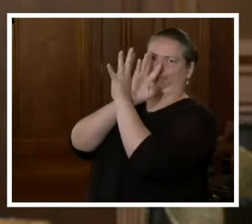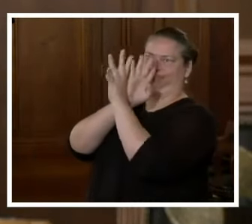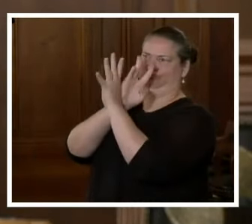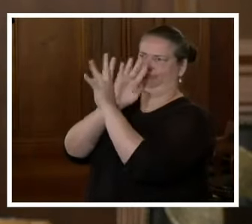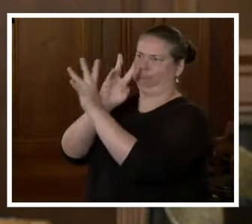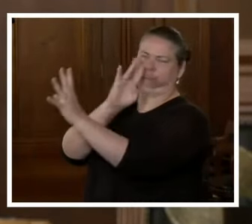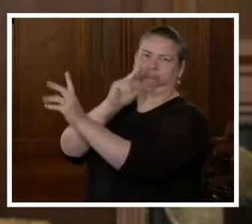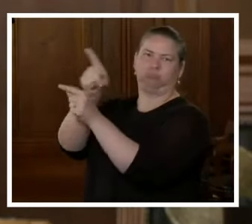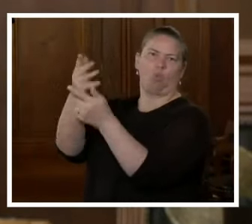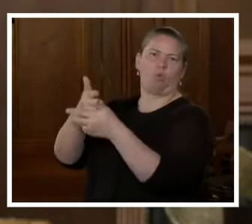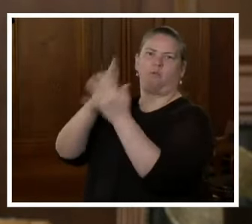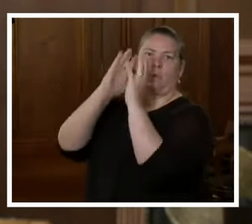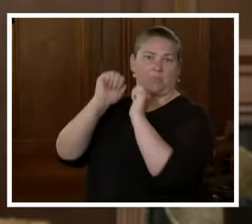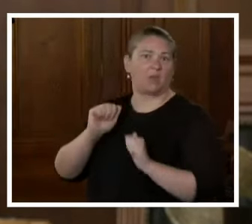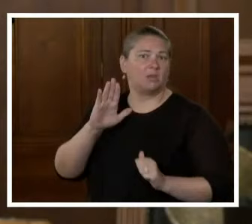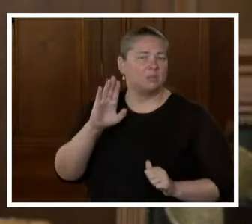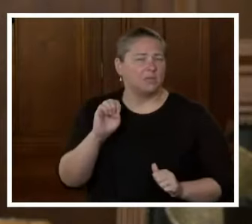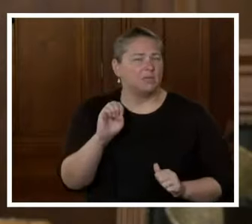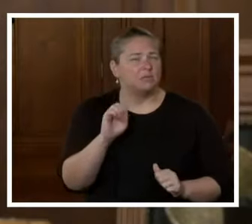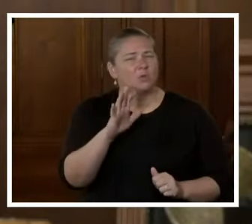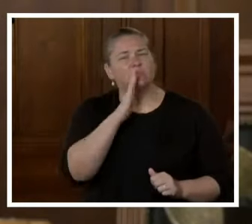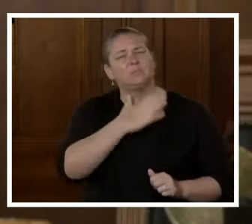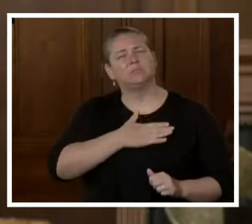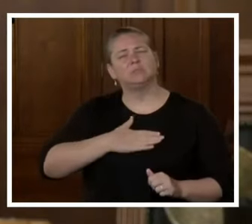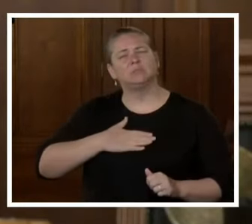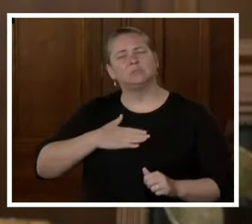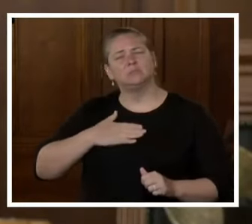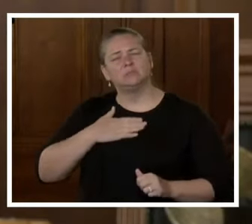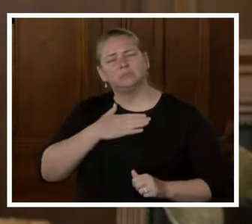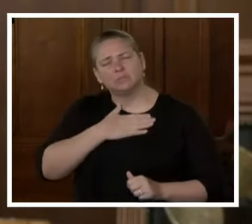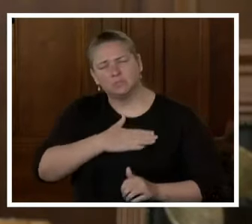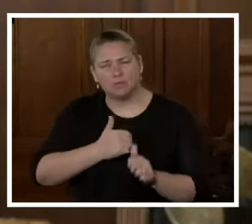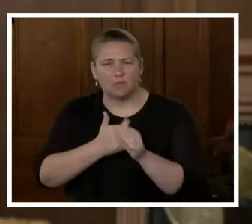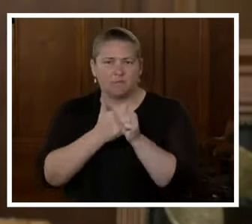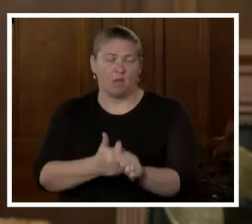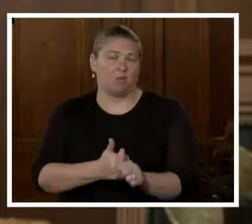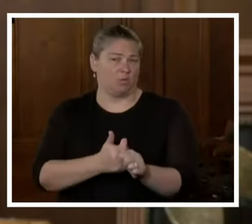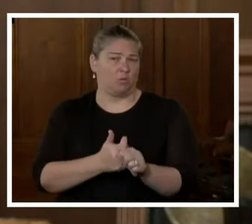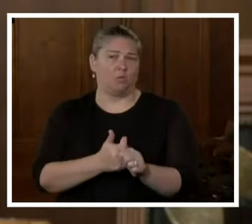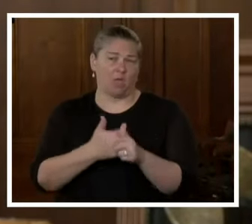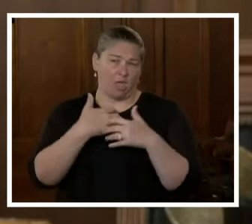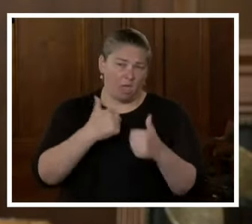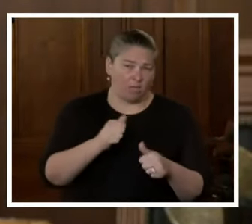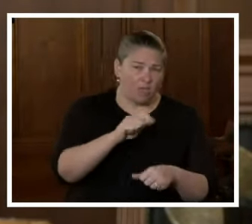WILL HELP US TO NAVIGATE THAT. BUT HAVE TO URGE AND ASK THAT EVERYONE PLEASE FOLLOW THE